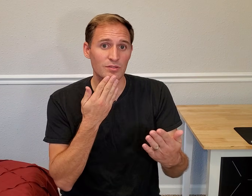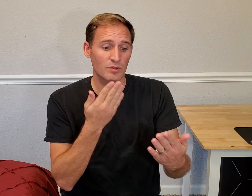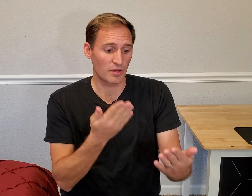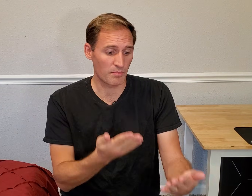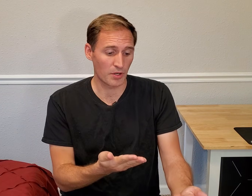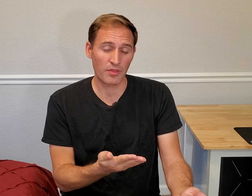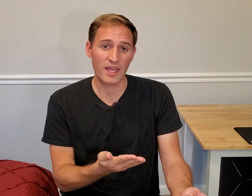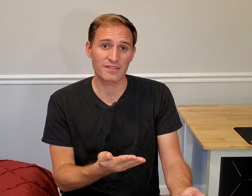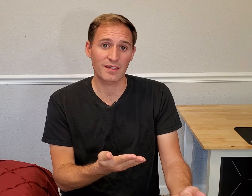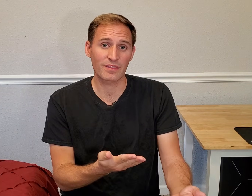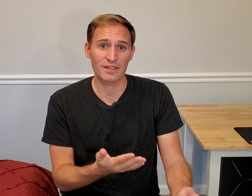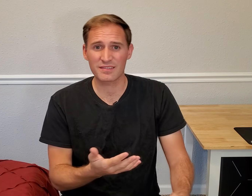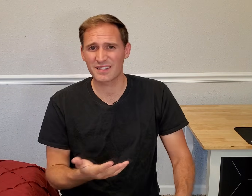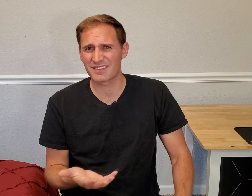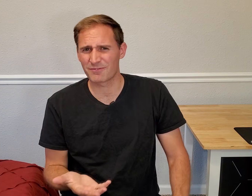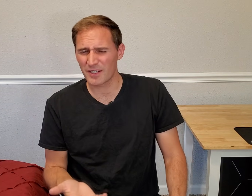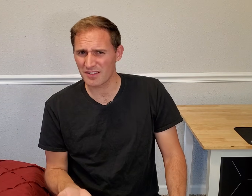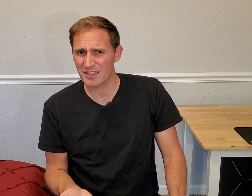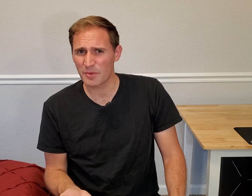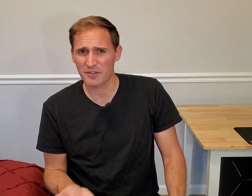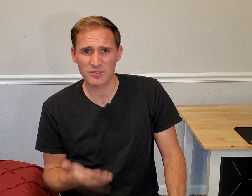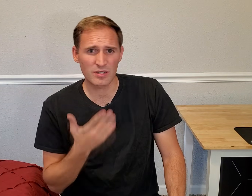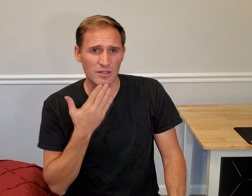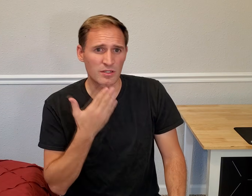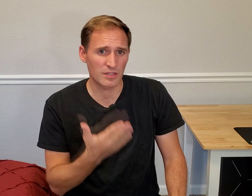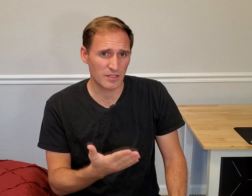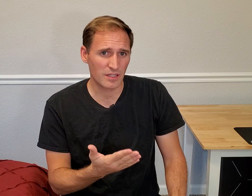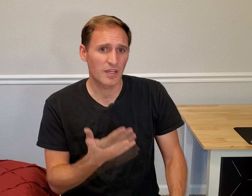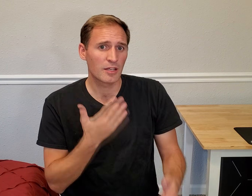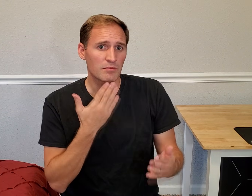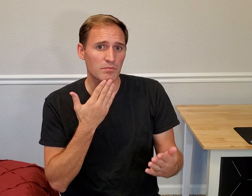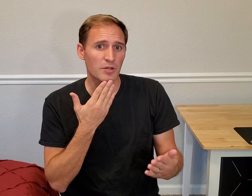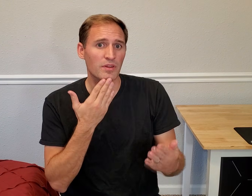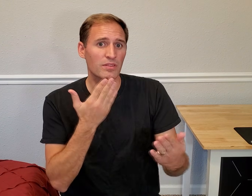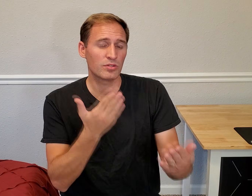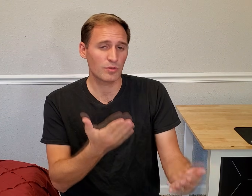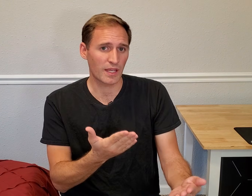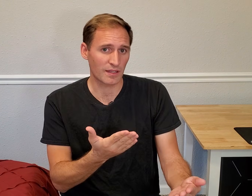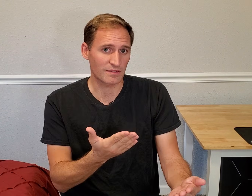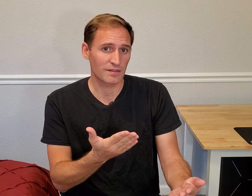do it with both hands like this, it's very similar to good, but with two hands